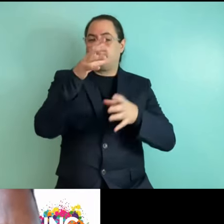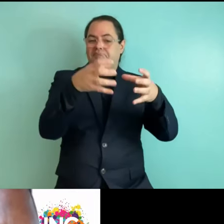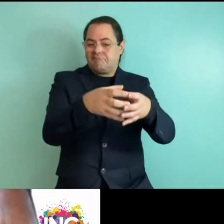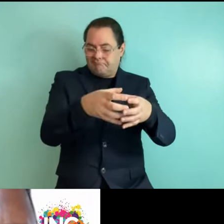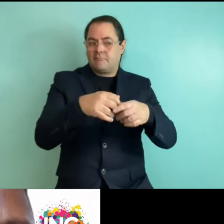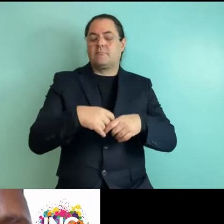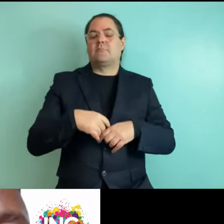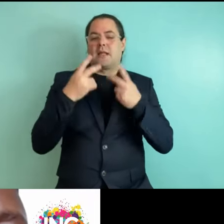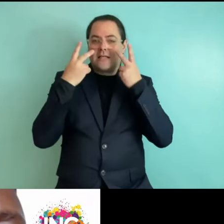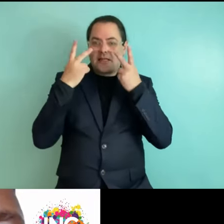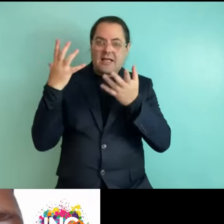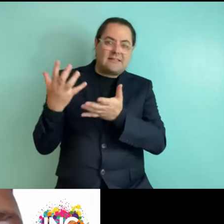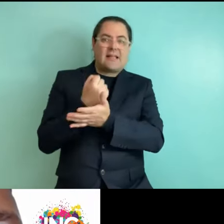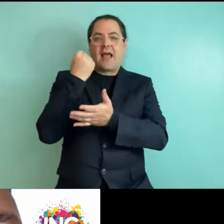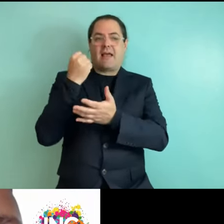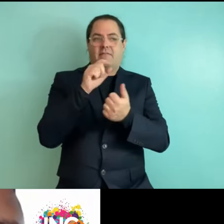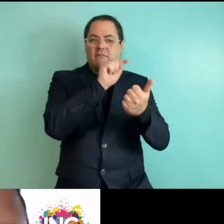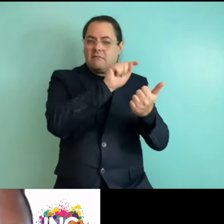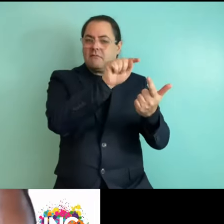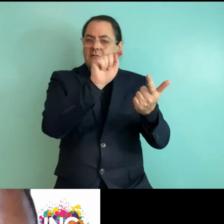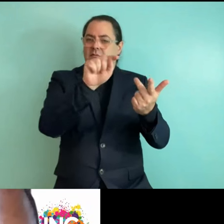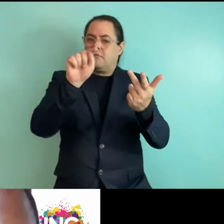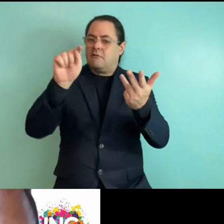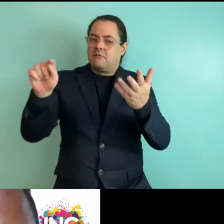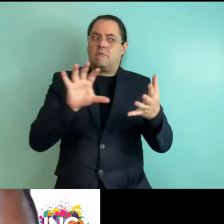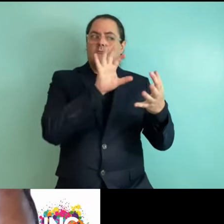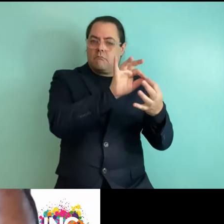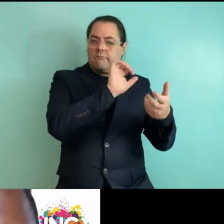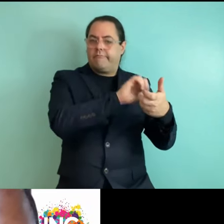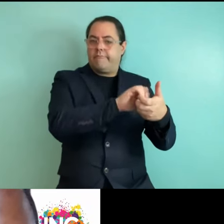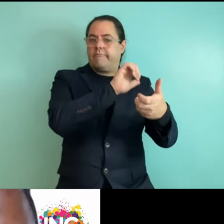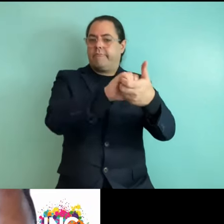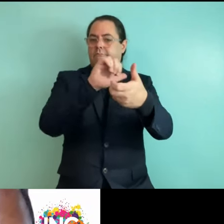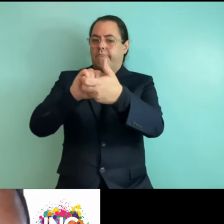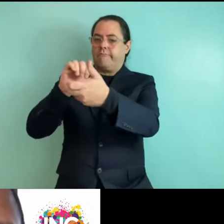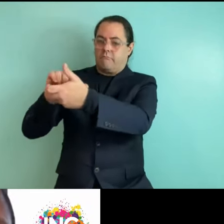that's that's the way we will be able to get people with disabilities are at the